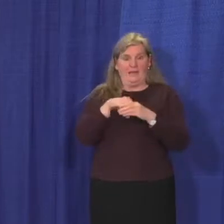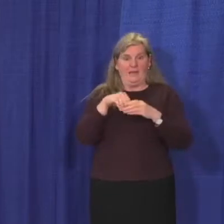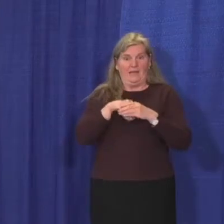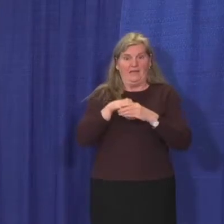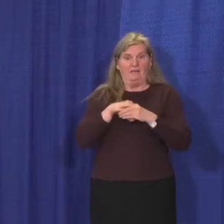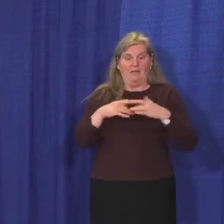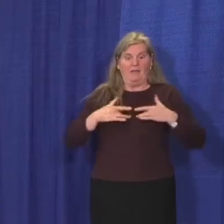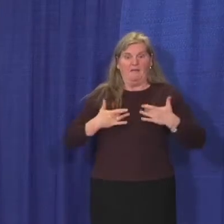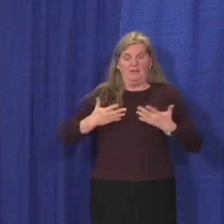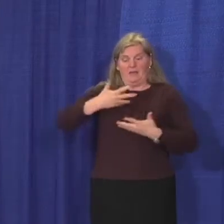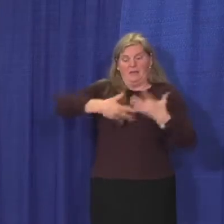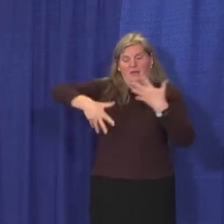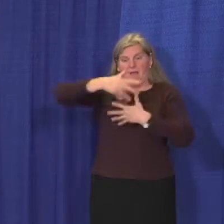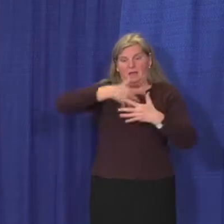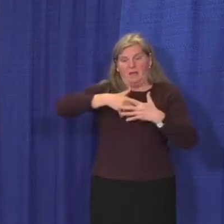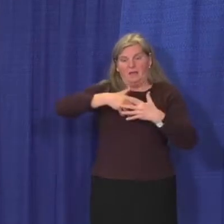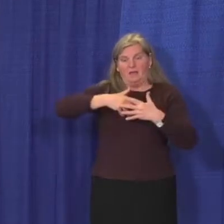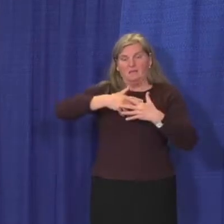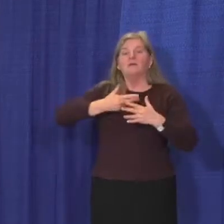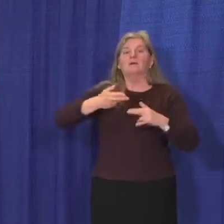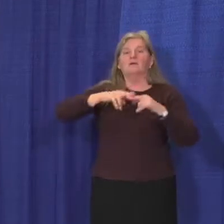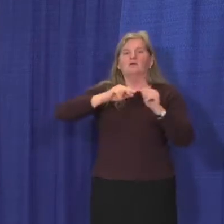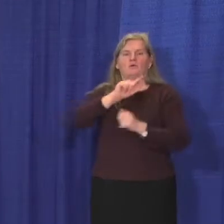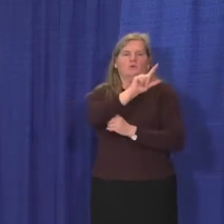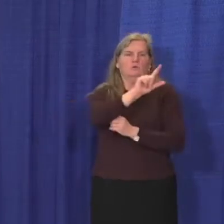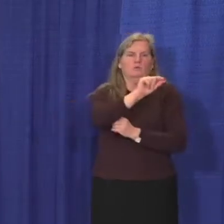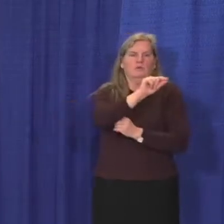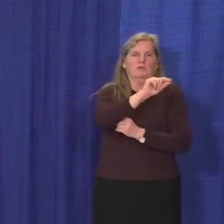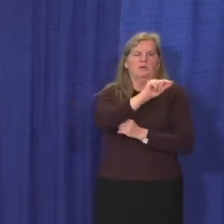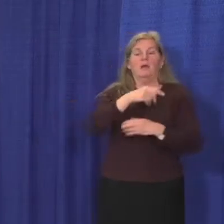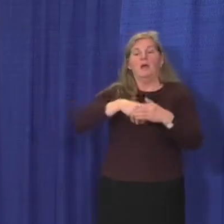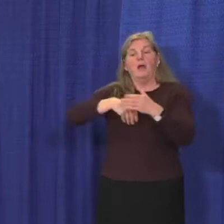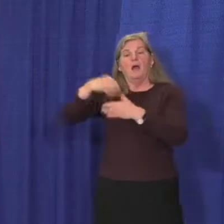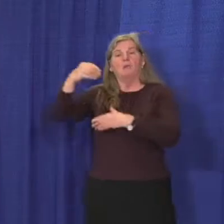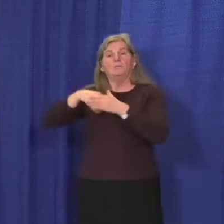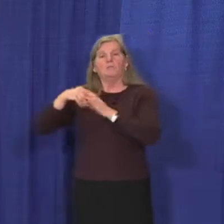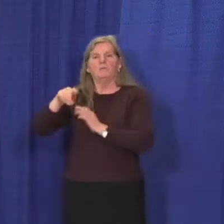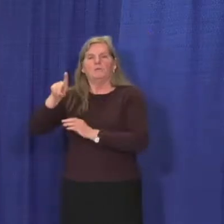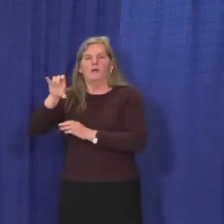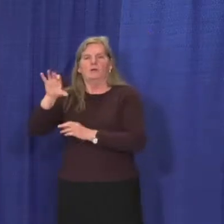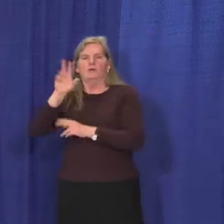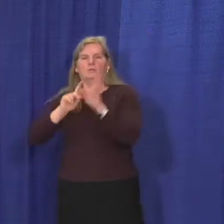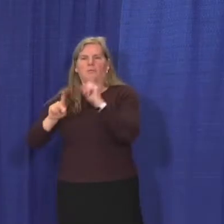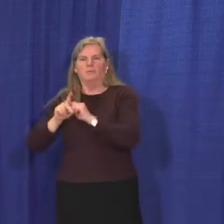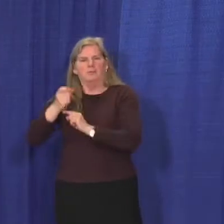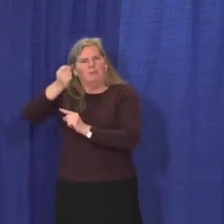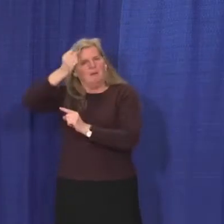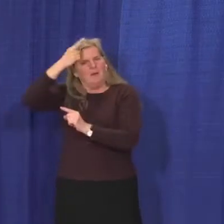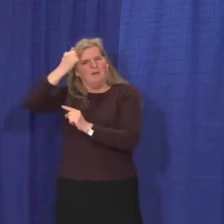numbers for indoor social gatherings to 20 people and